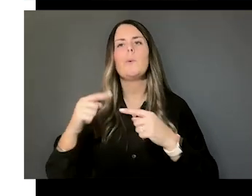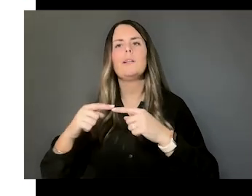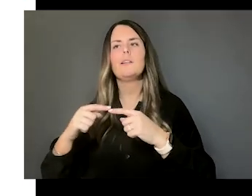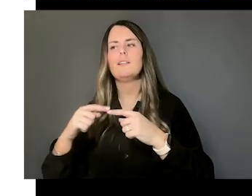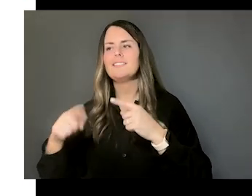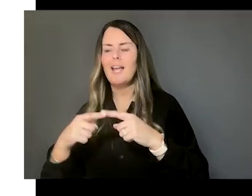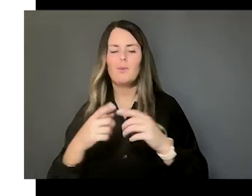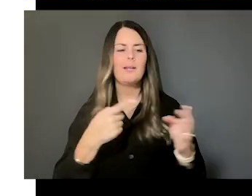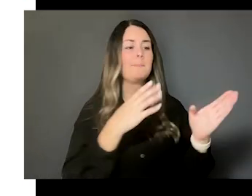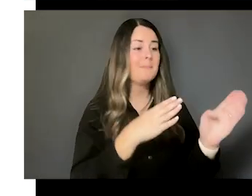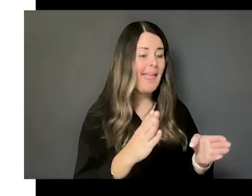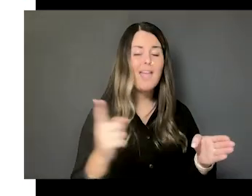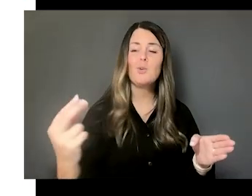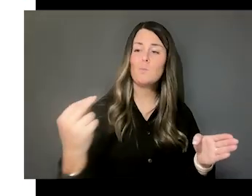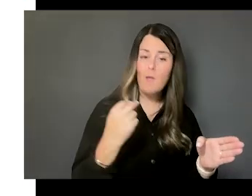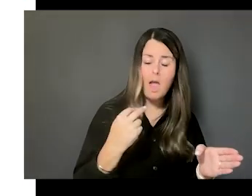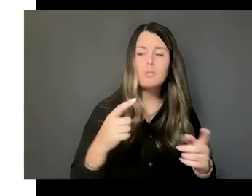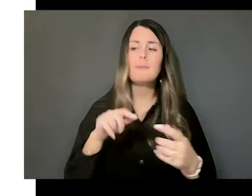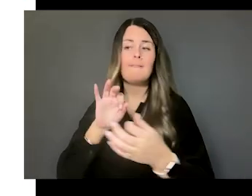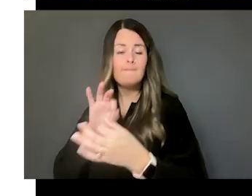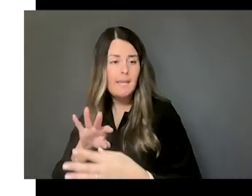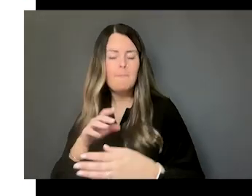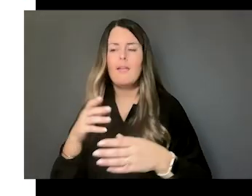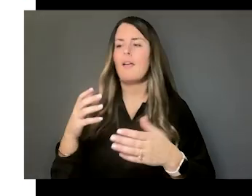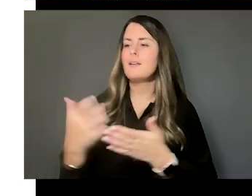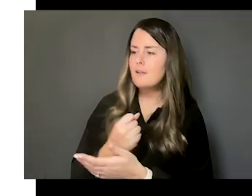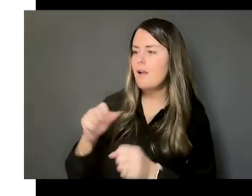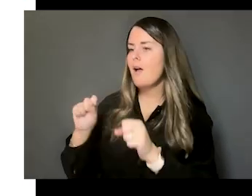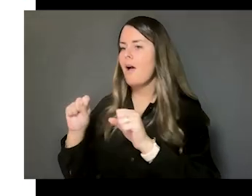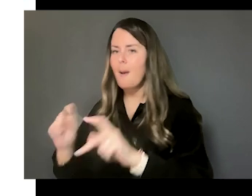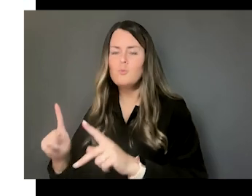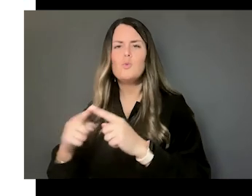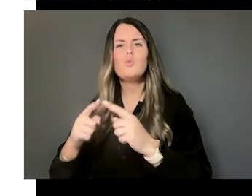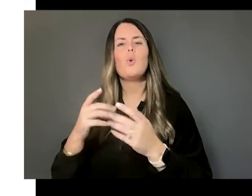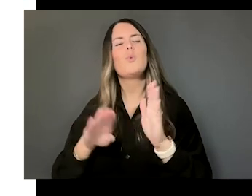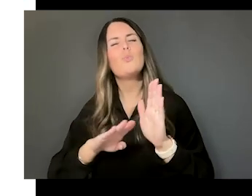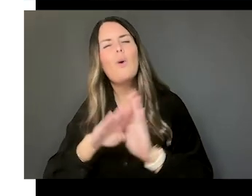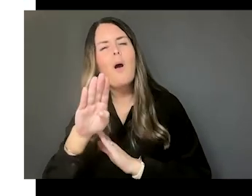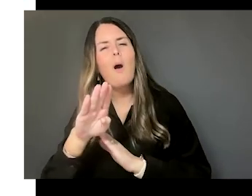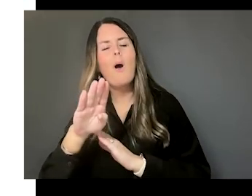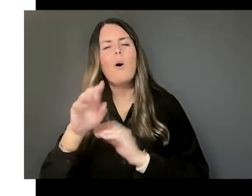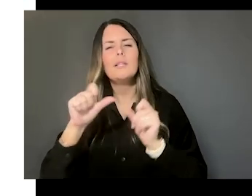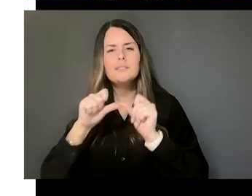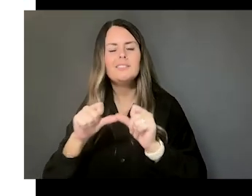You're going to watch me and give me feedback. I have this opportunity as a teacher to continue to grow and refine my craft.